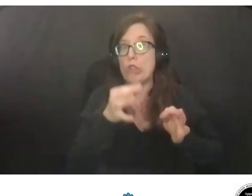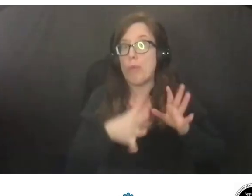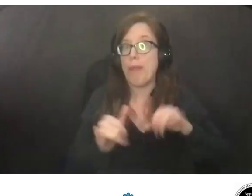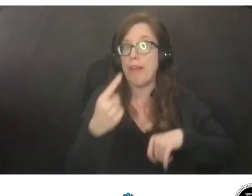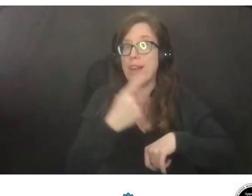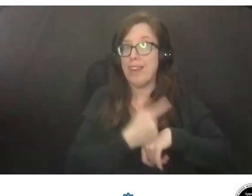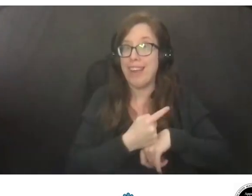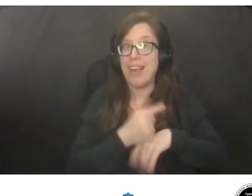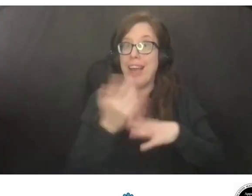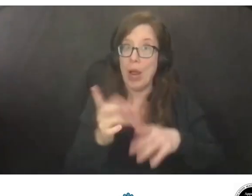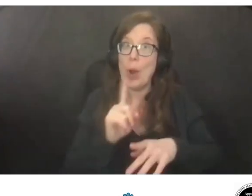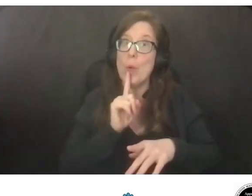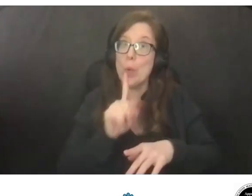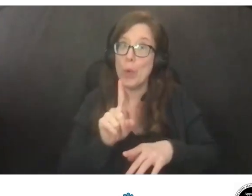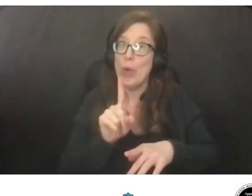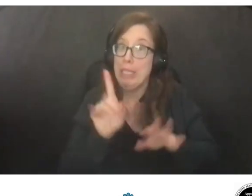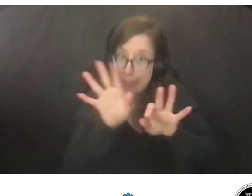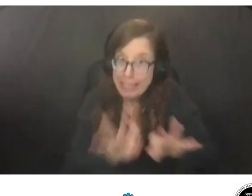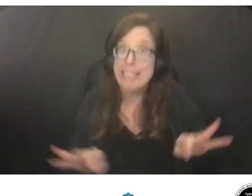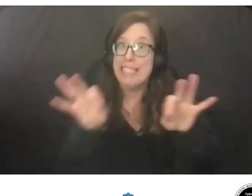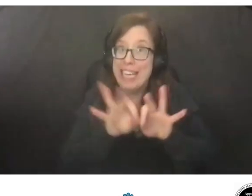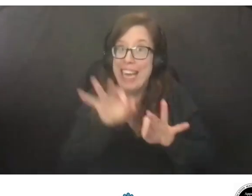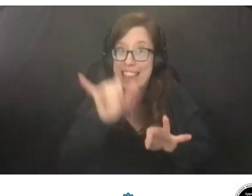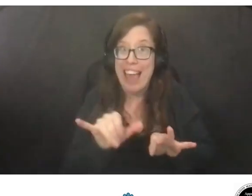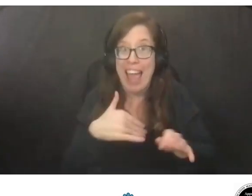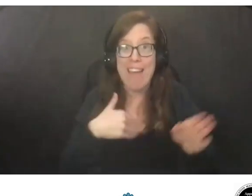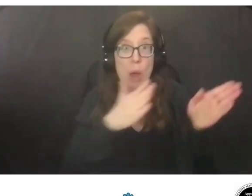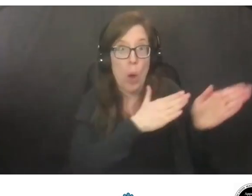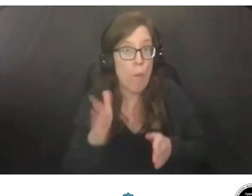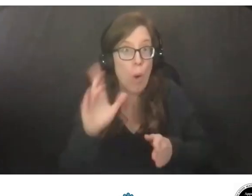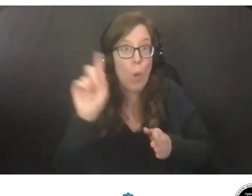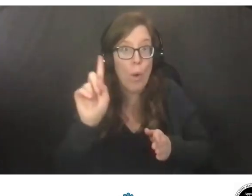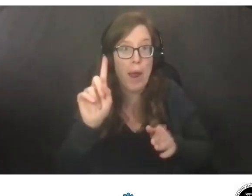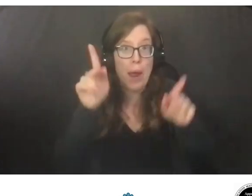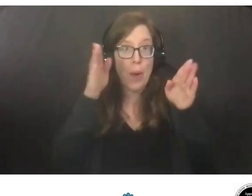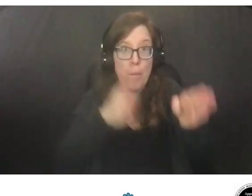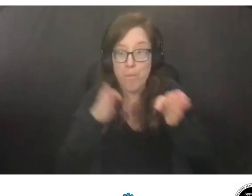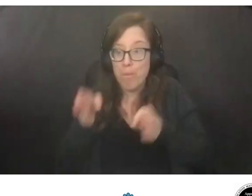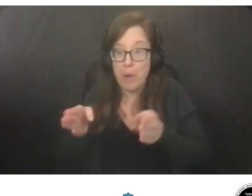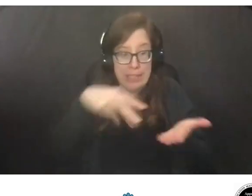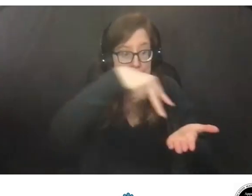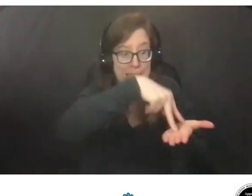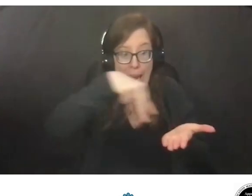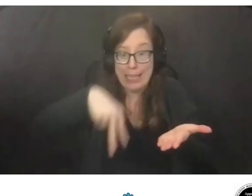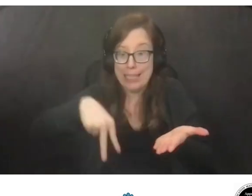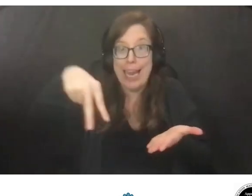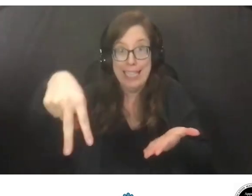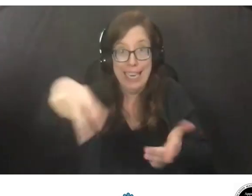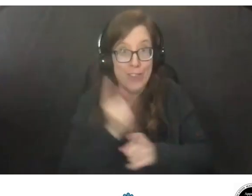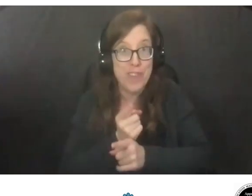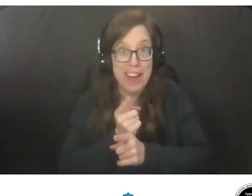it's really incredibly important that we have a plan of where everybody is going to stand, right?